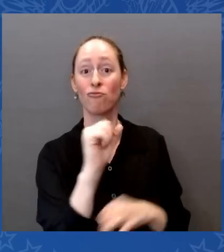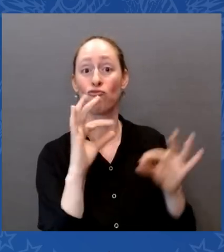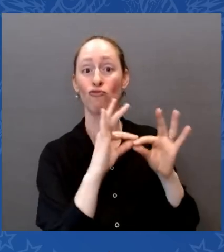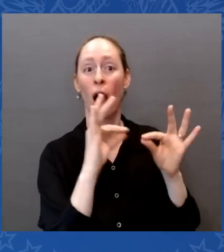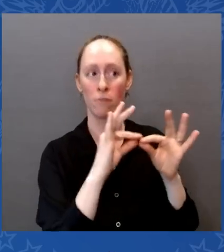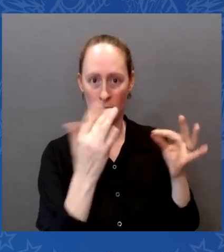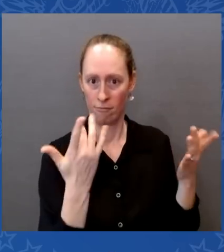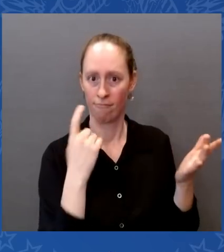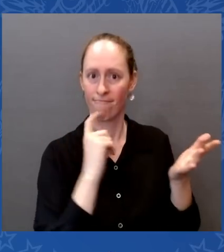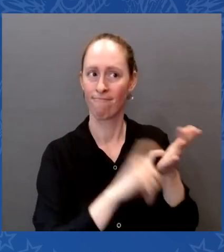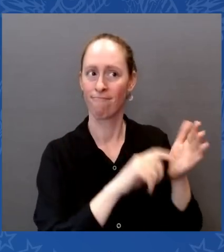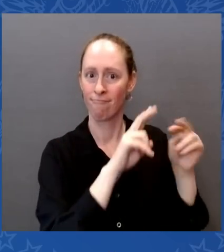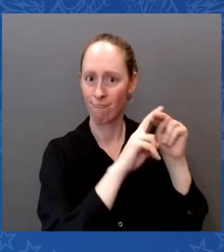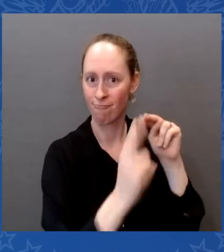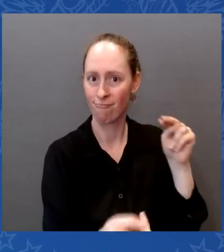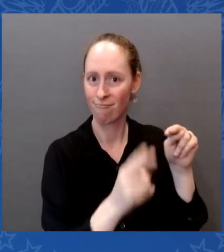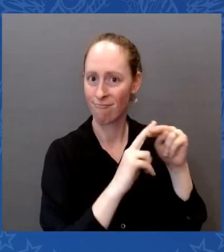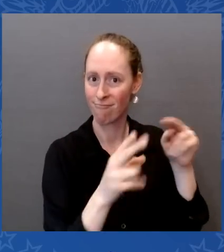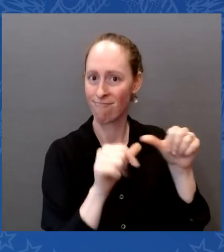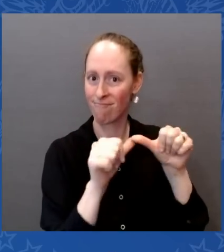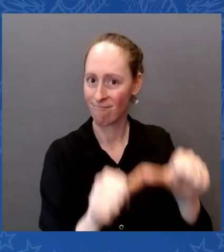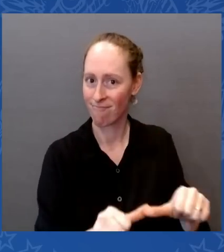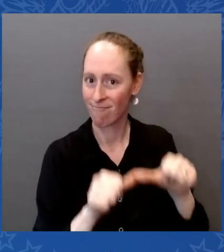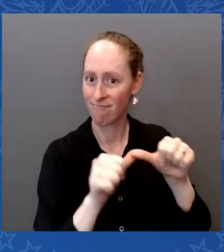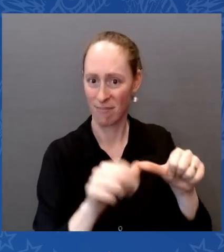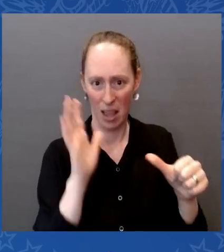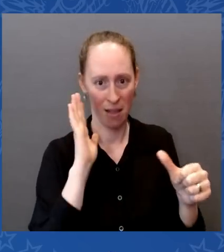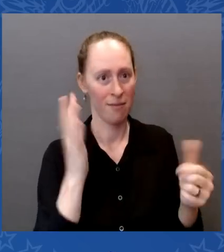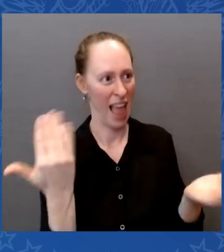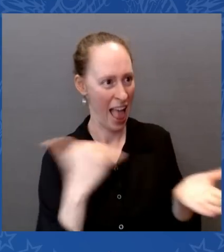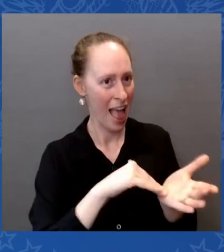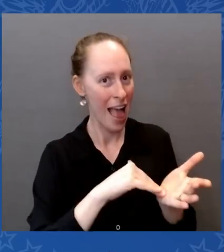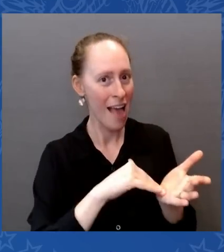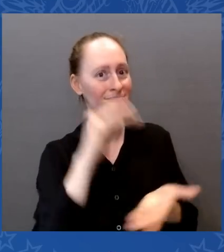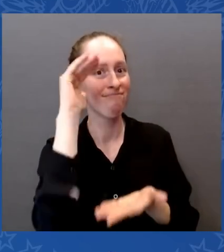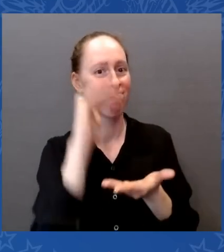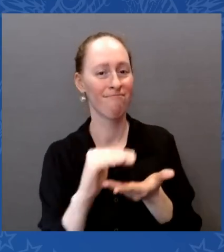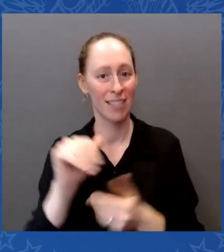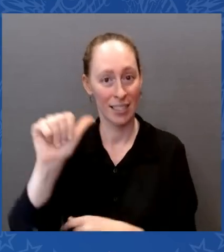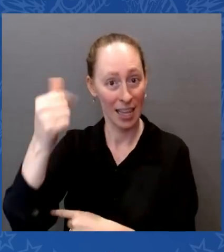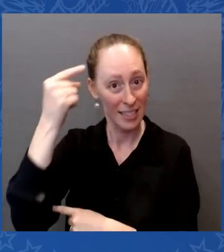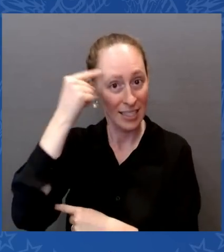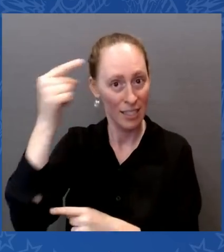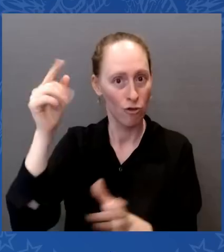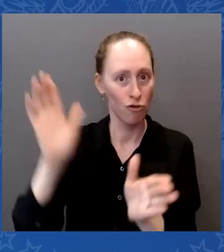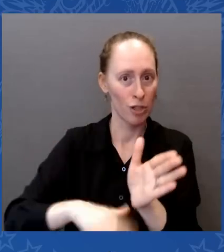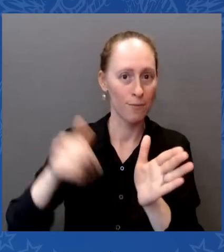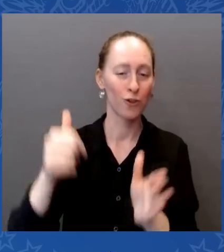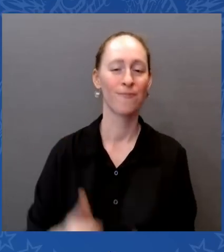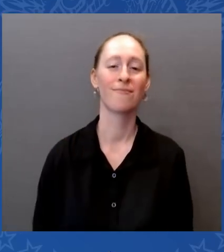that we're rebuilding the economy in a responsible way. Today, my administration announced that this year